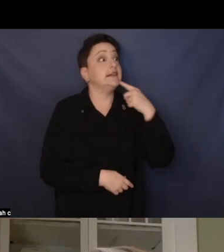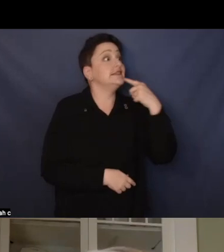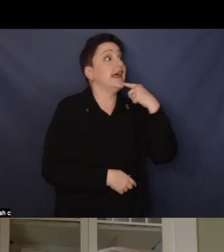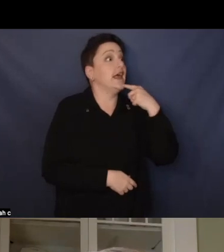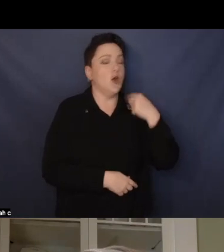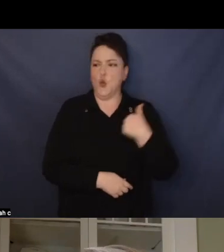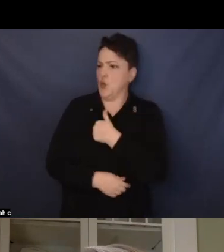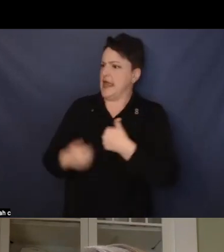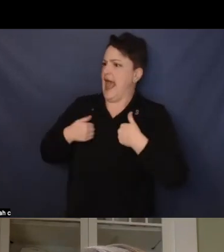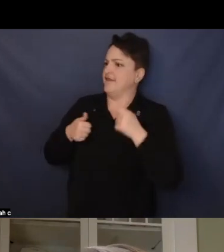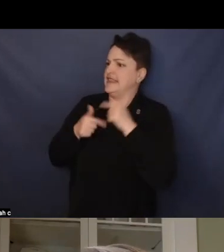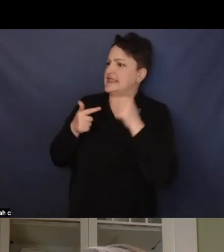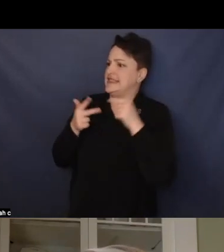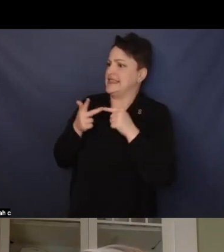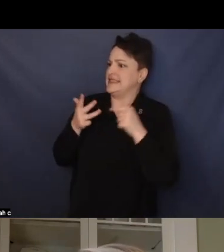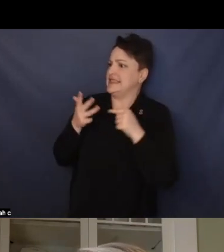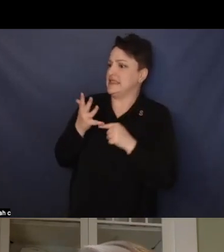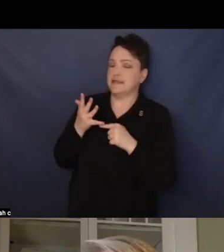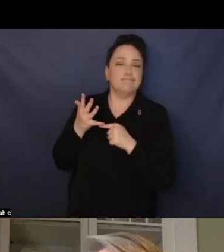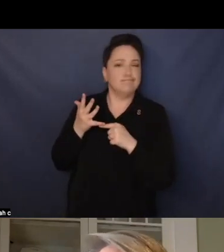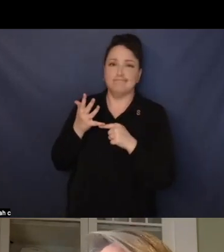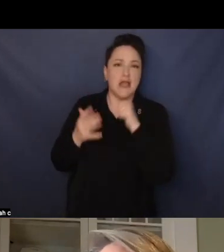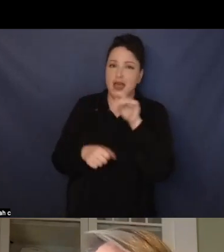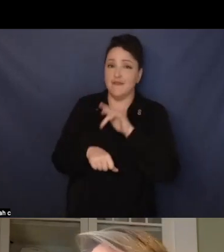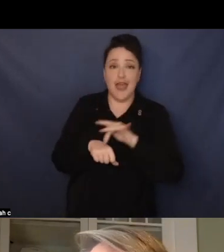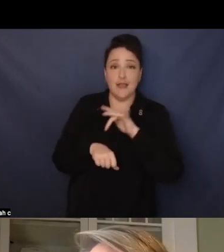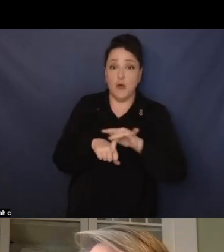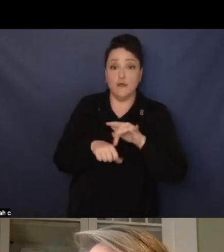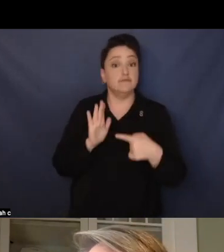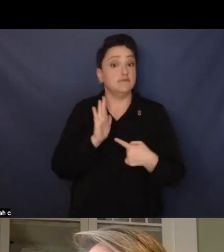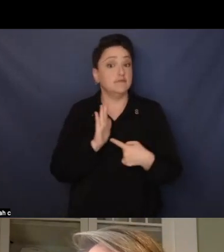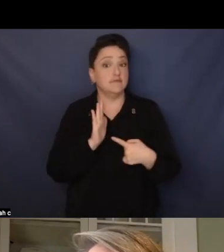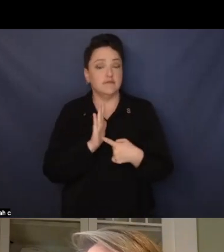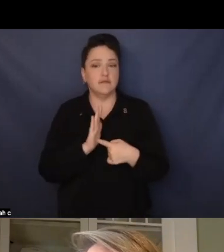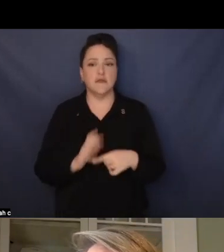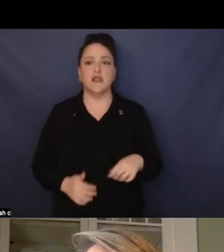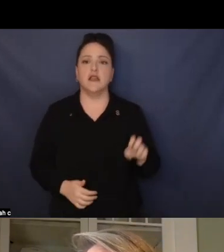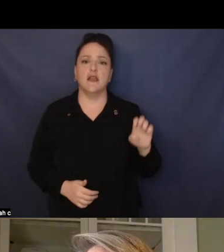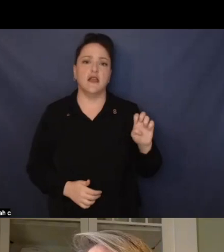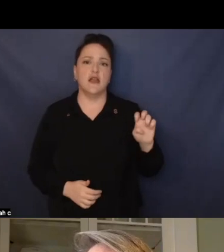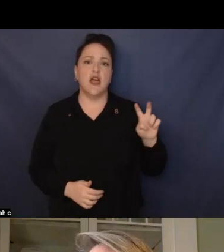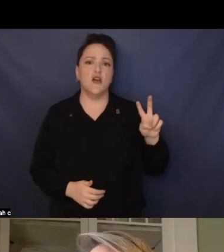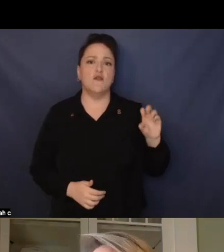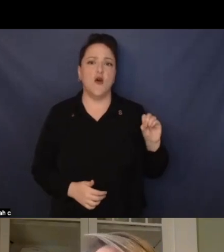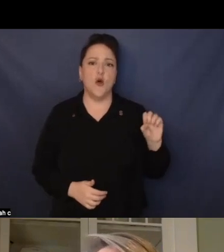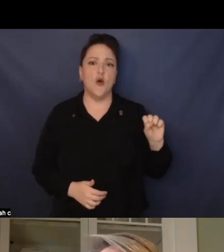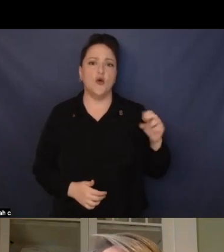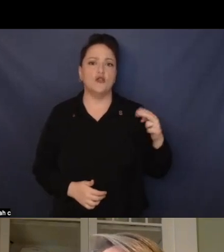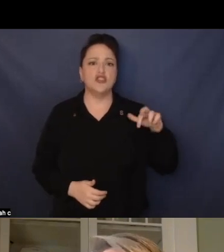are no longer available. Like Evusheld for people who can't garner the protection from